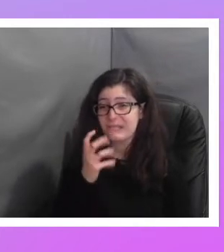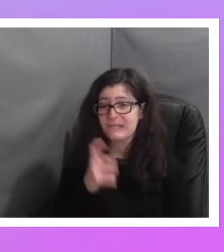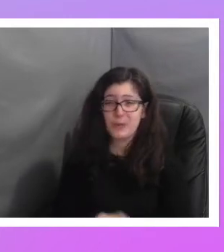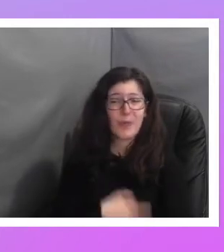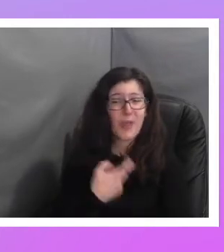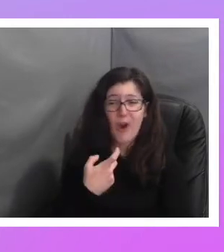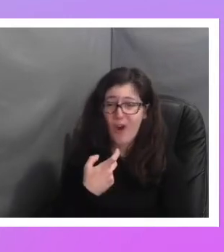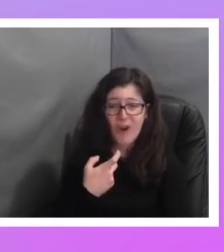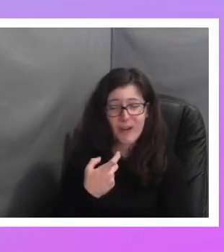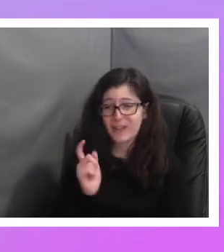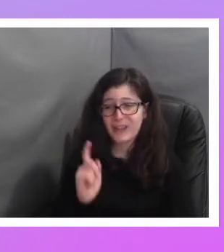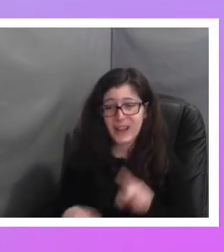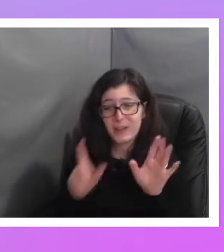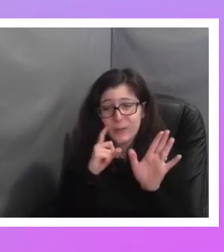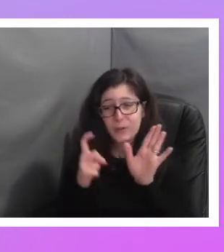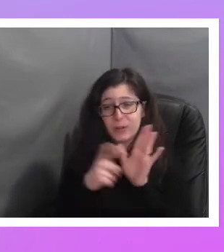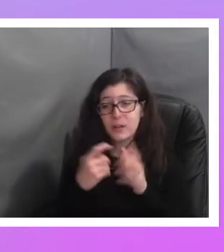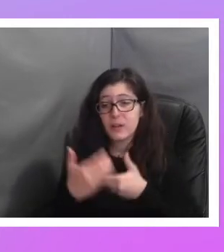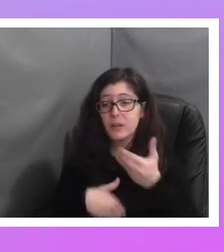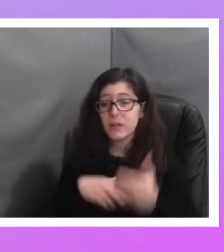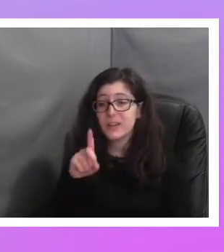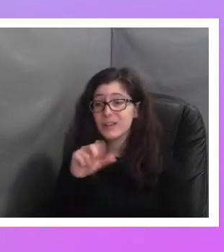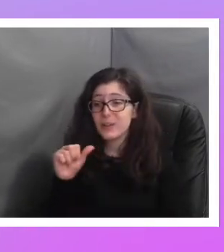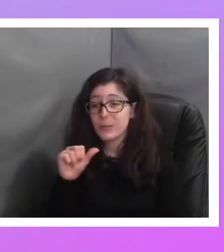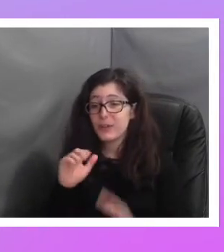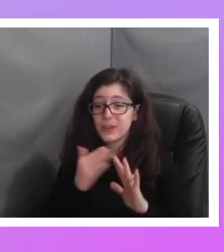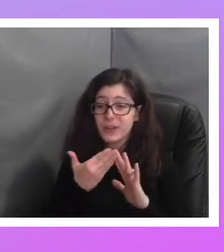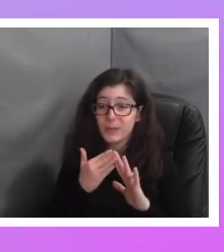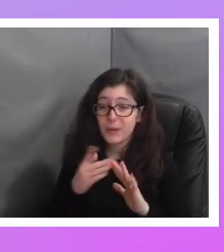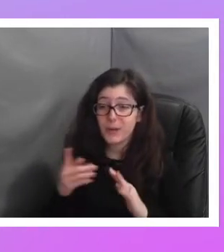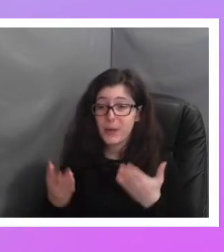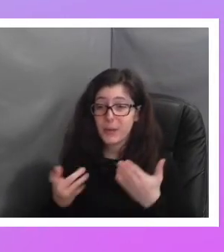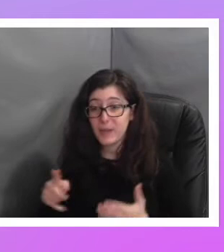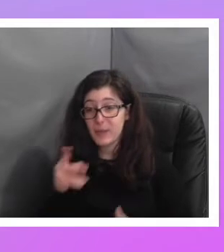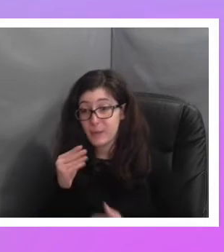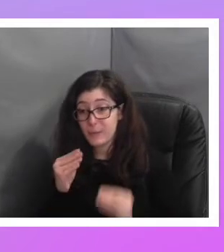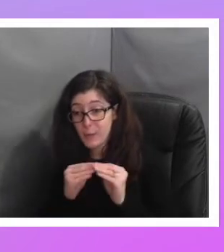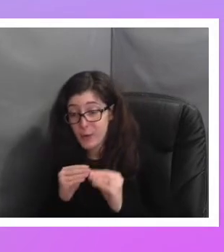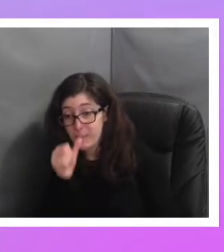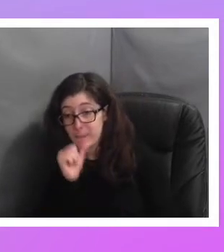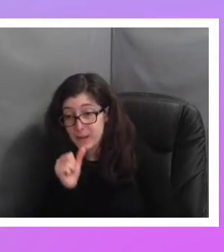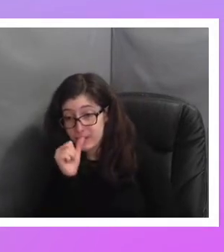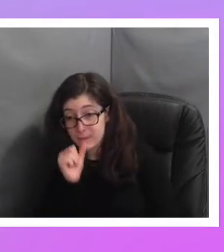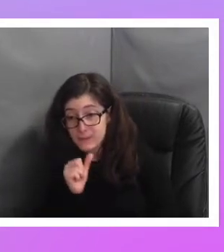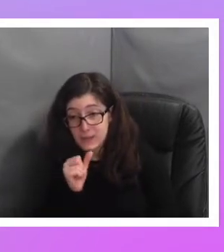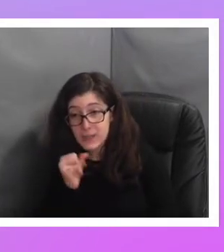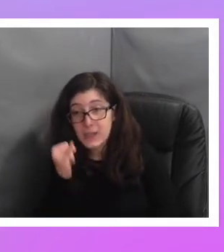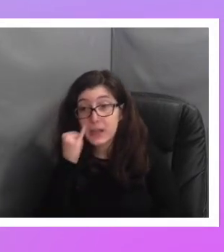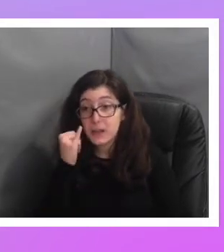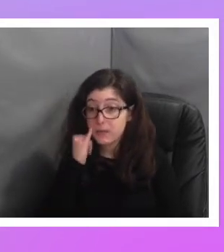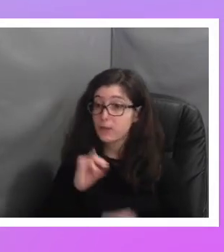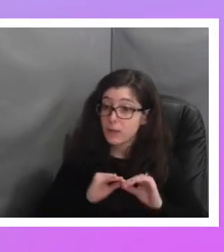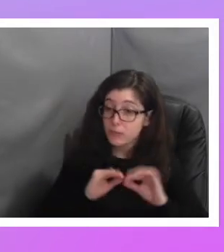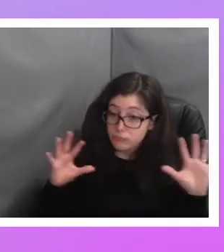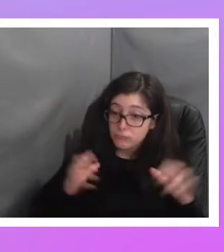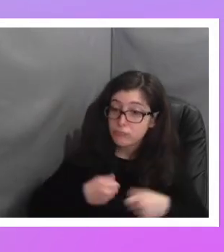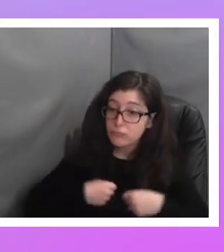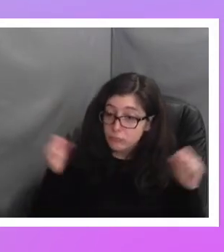and while the disability community may be more patient if you are being transparent about what you're doing